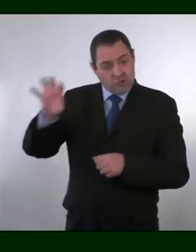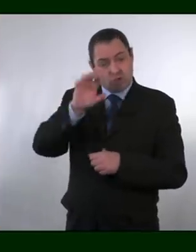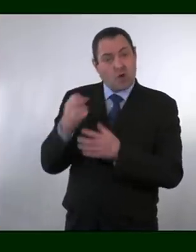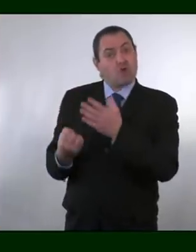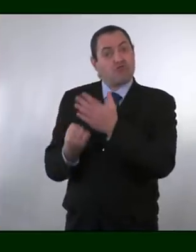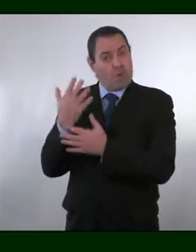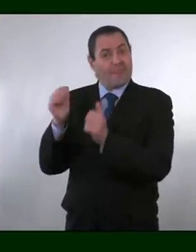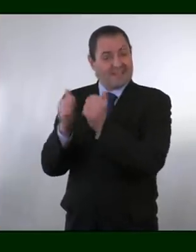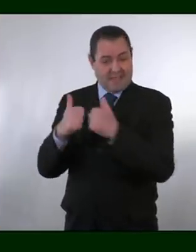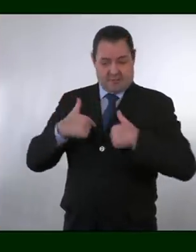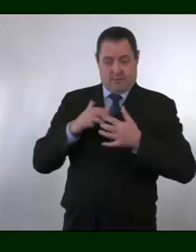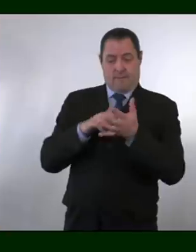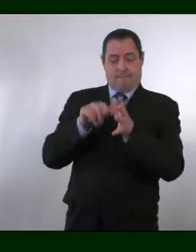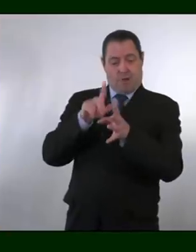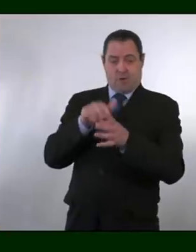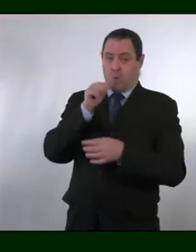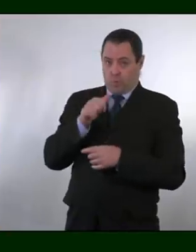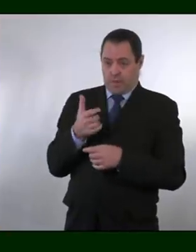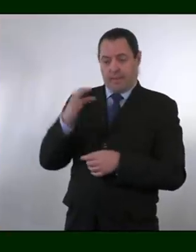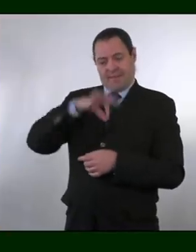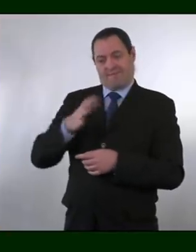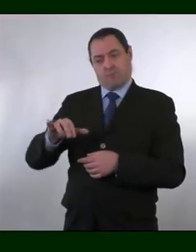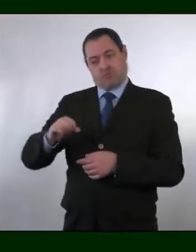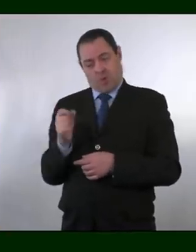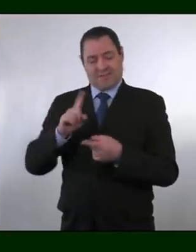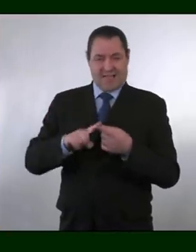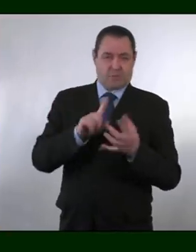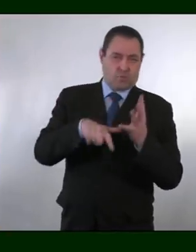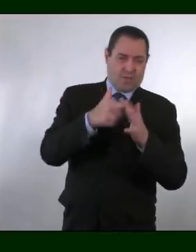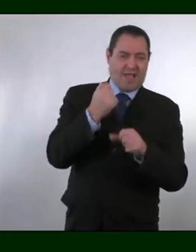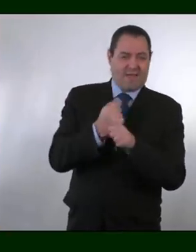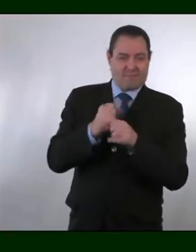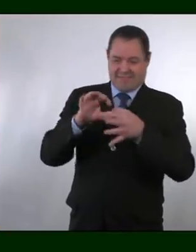from both the Scottish and the UK Governments’ working together on our local deal. However,